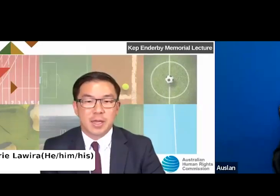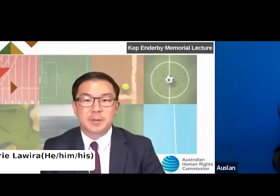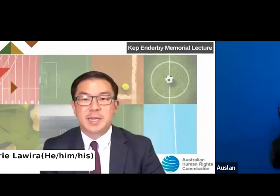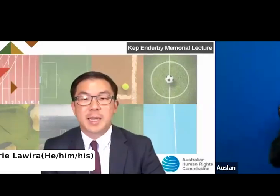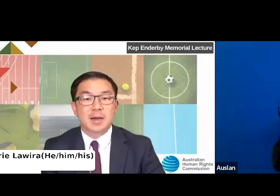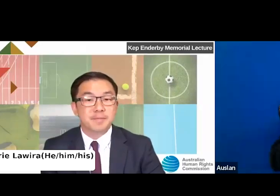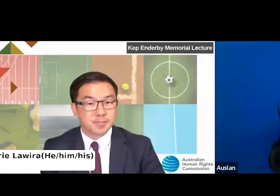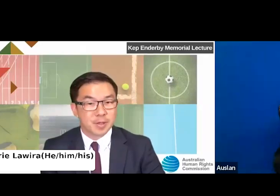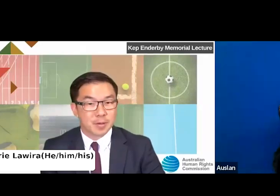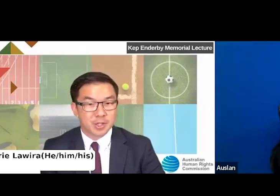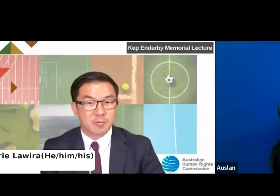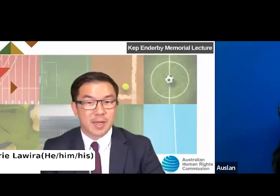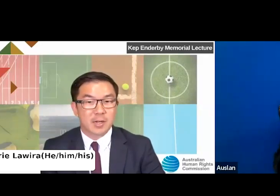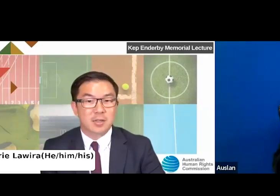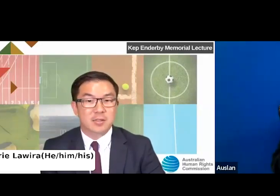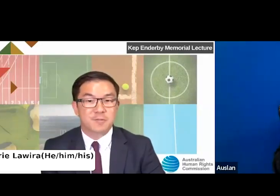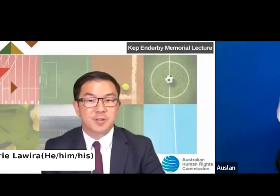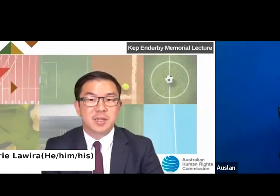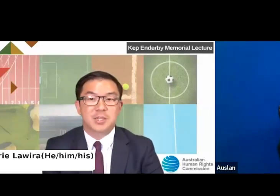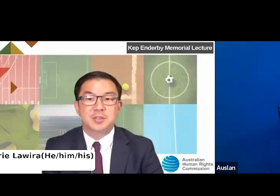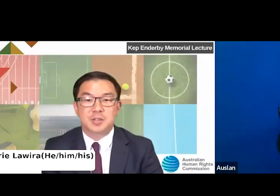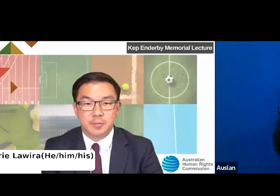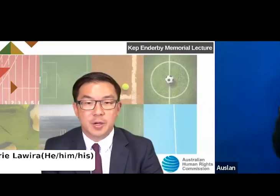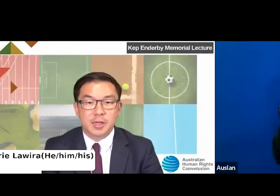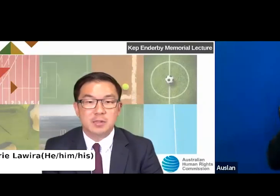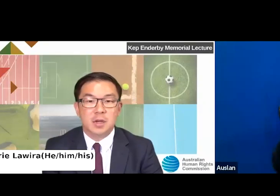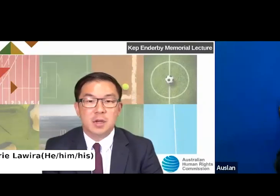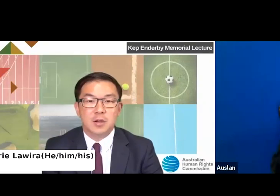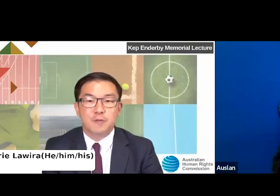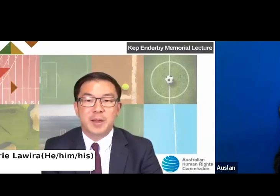In particular, the commission recognizes First Nations communities who have been